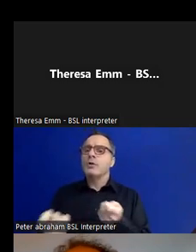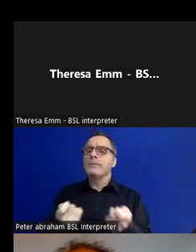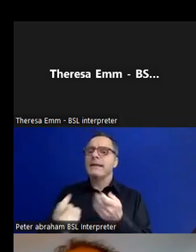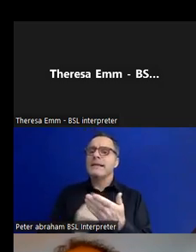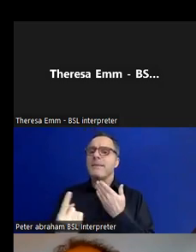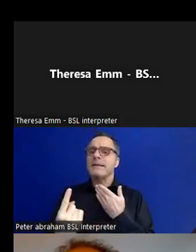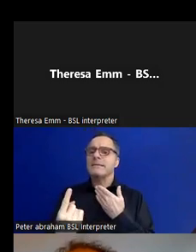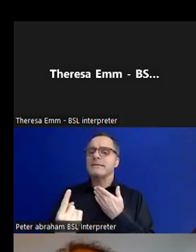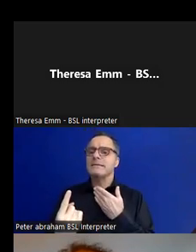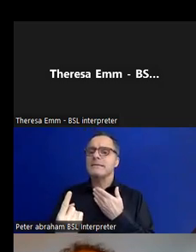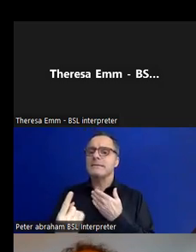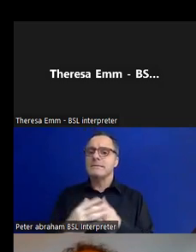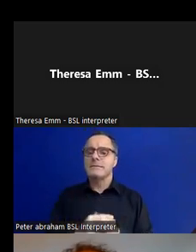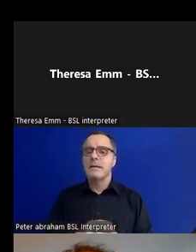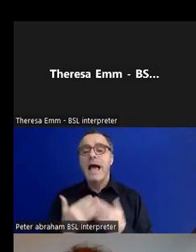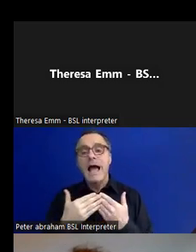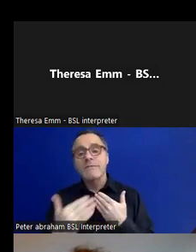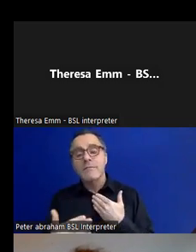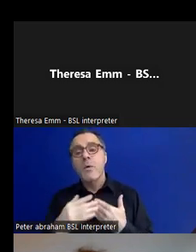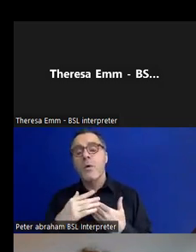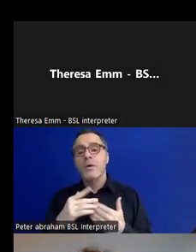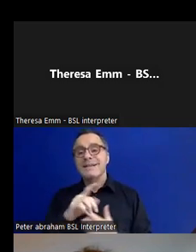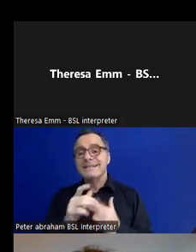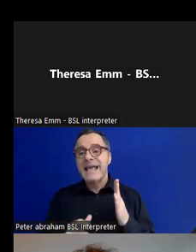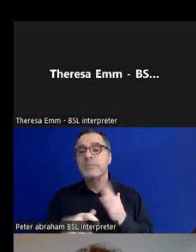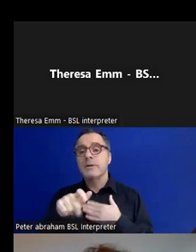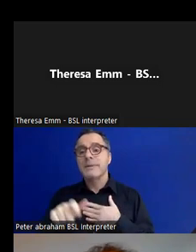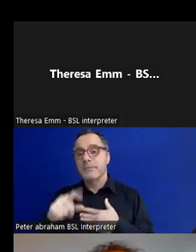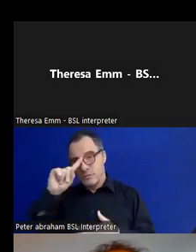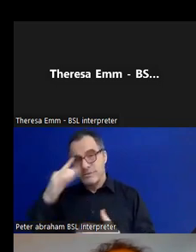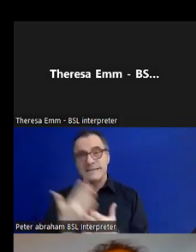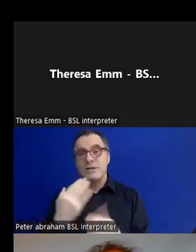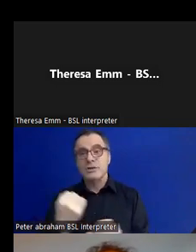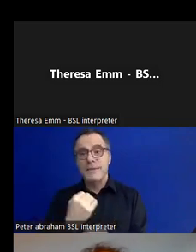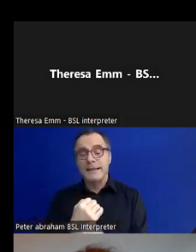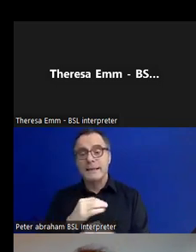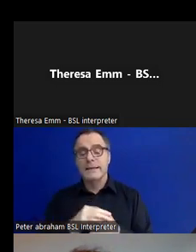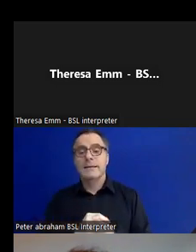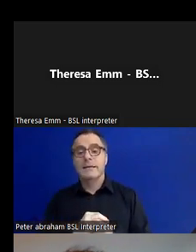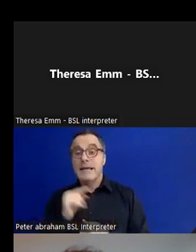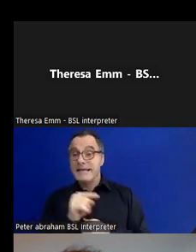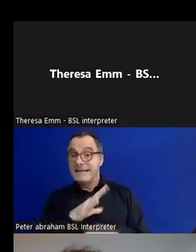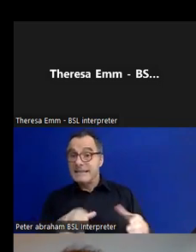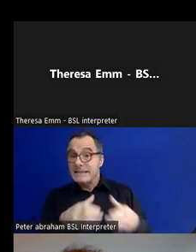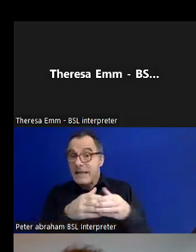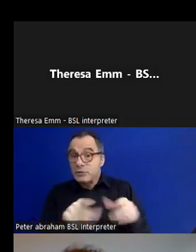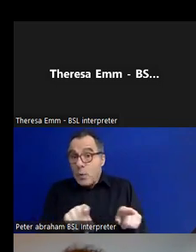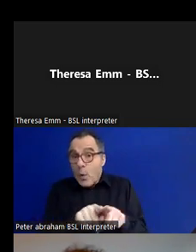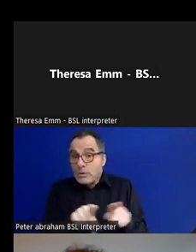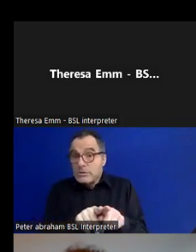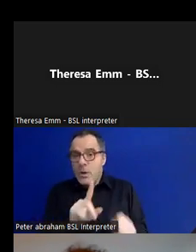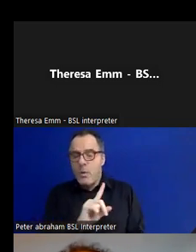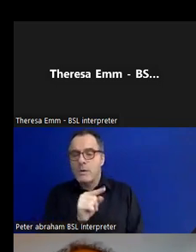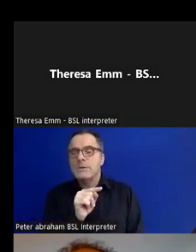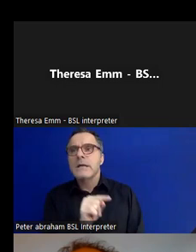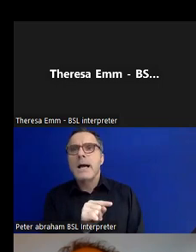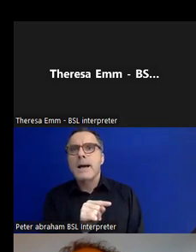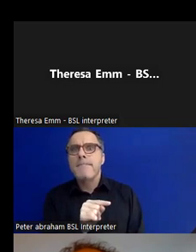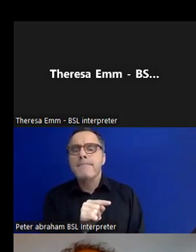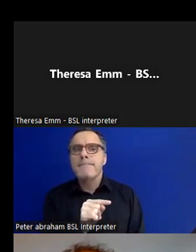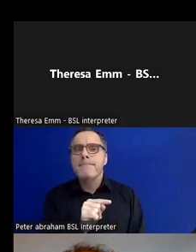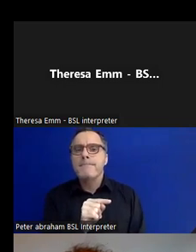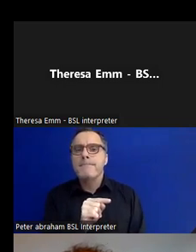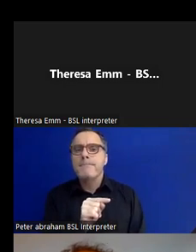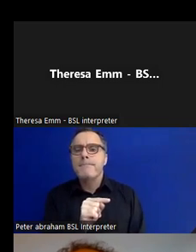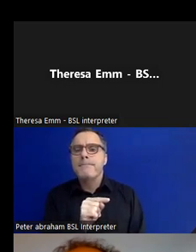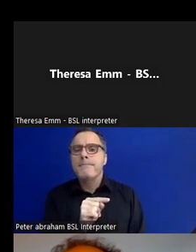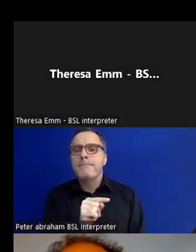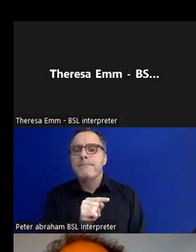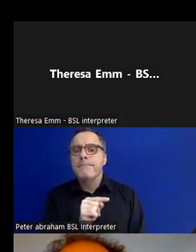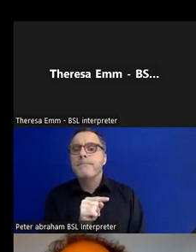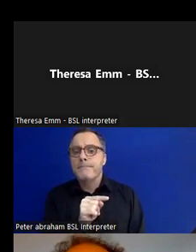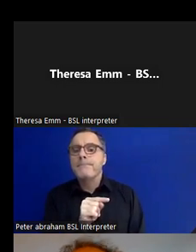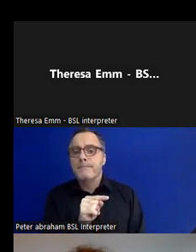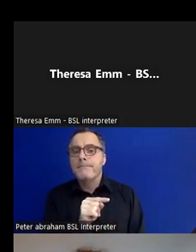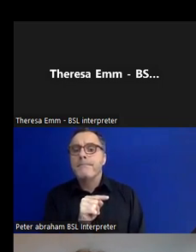in decision making living in institutional care. Within this section also, there was the UPIAS